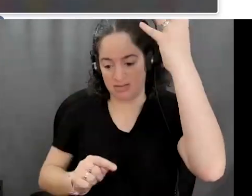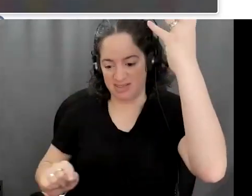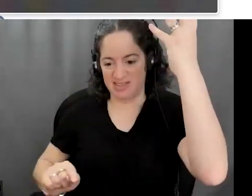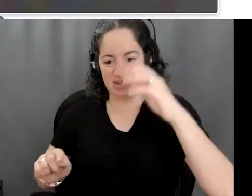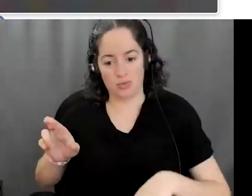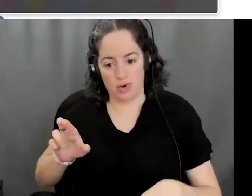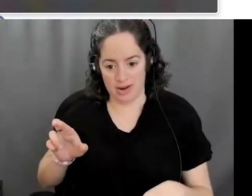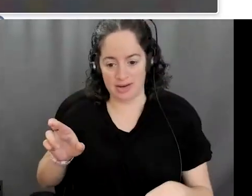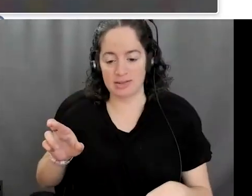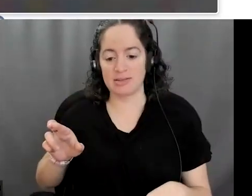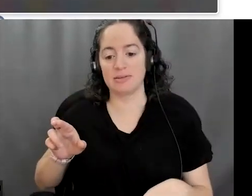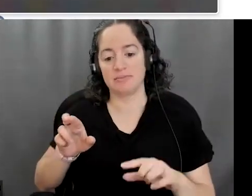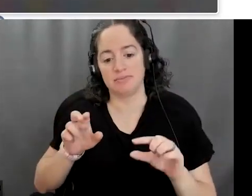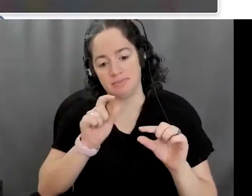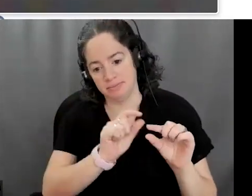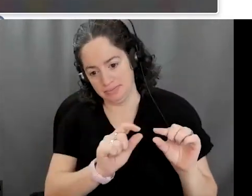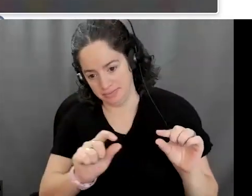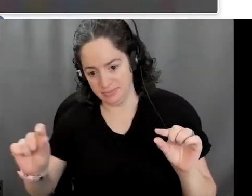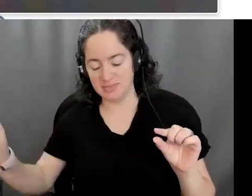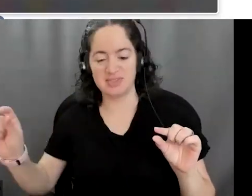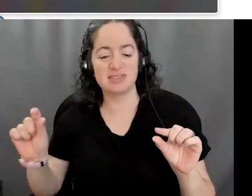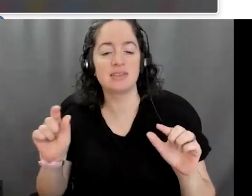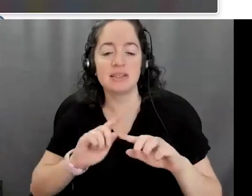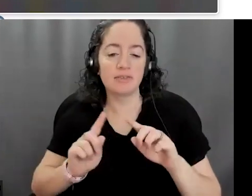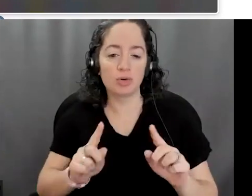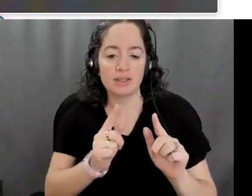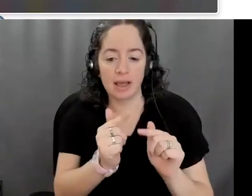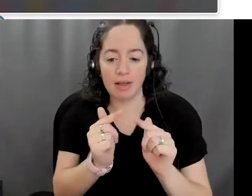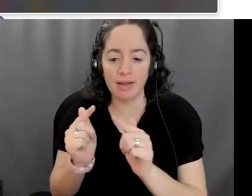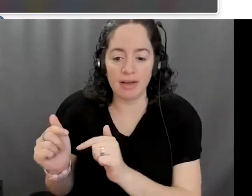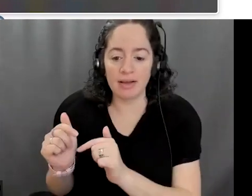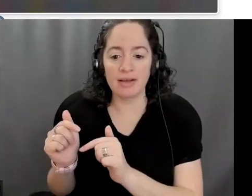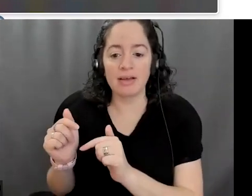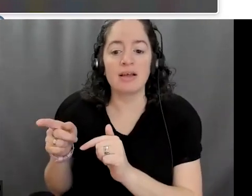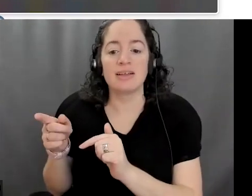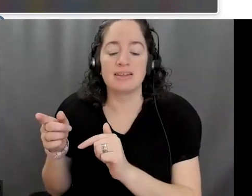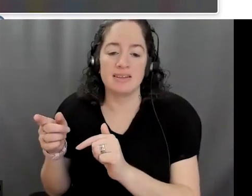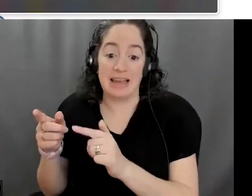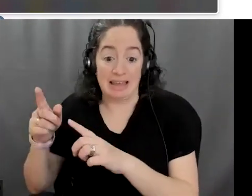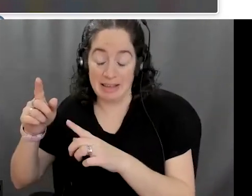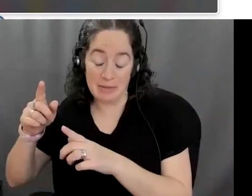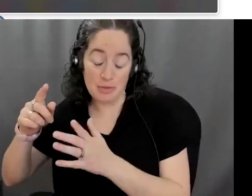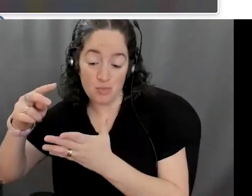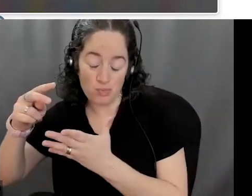and go through a cell here, it can still see the table header that's off the screen at the top or the row header